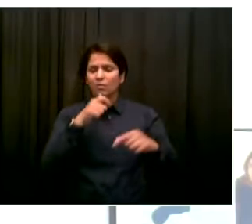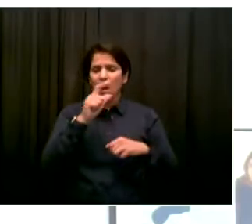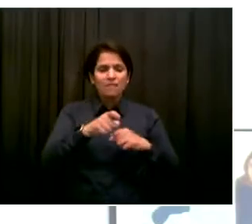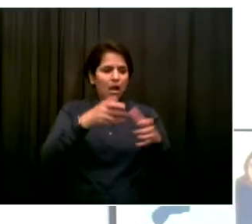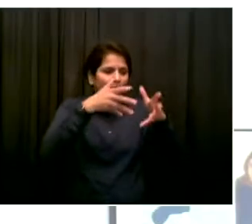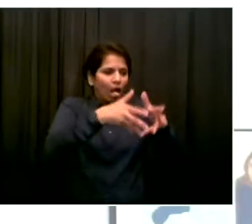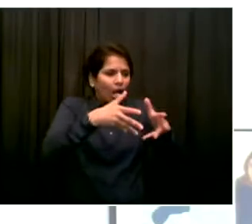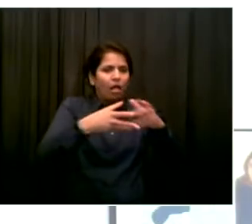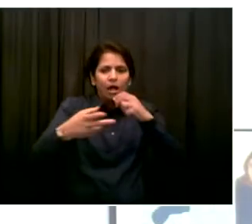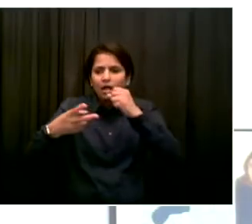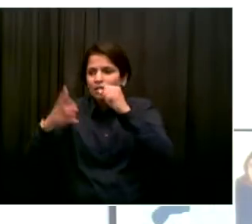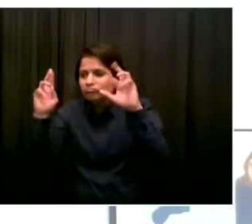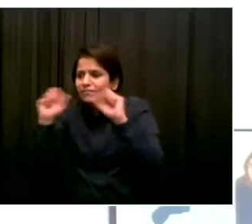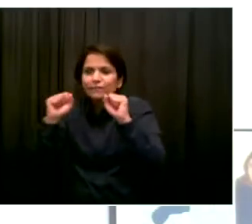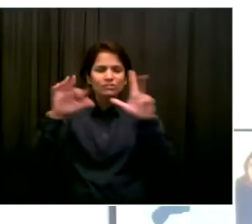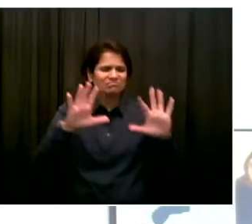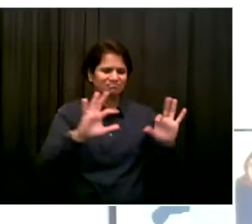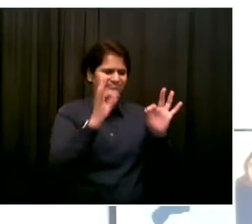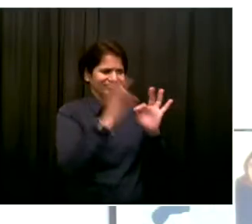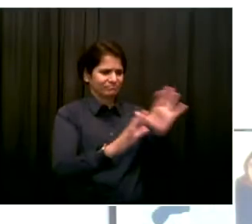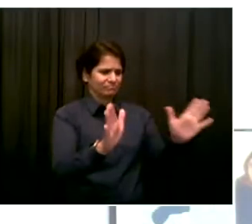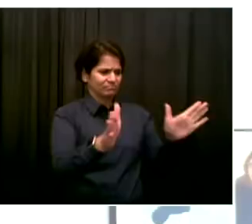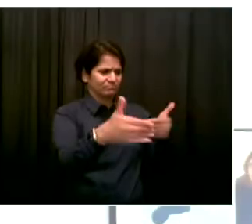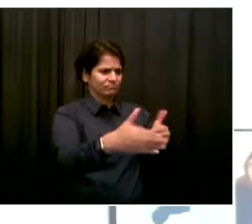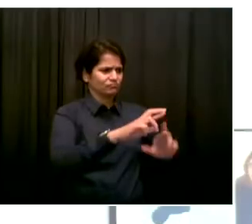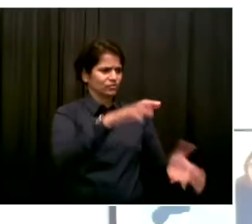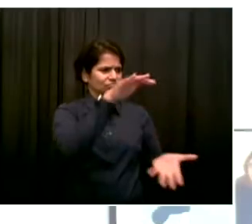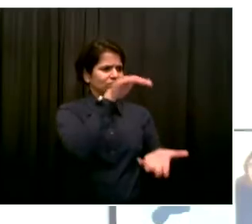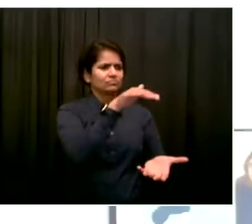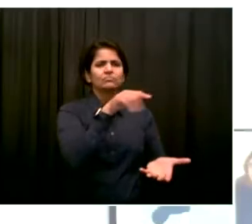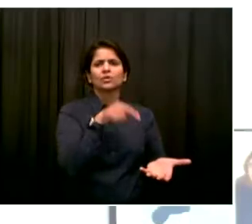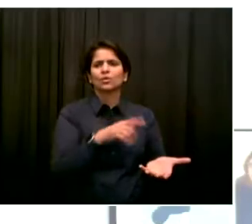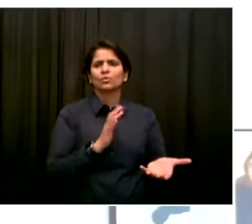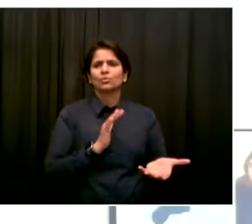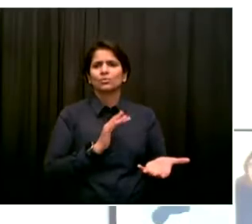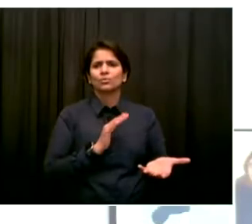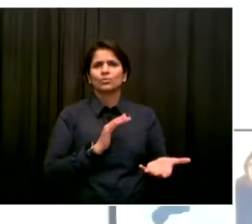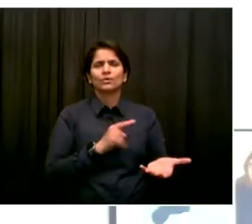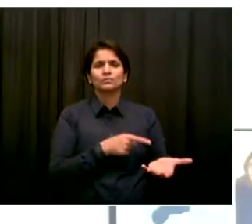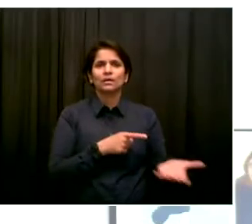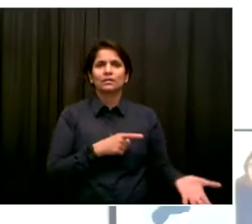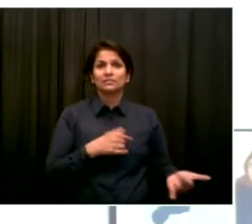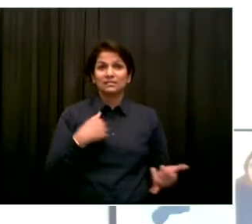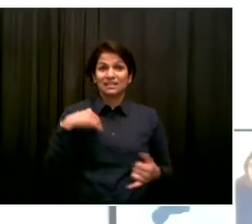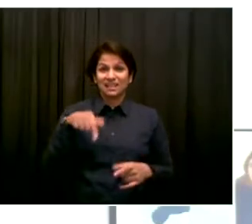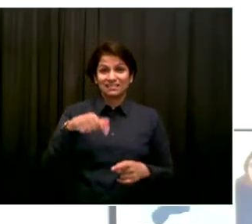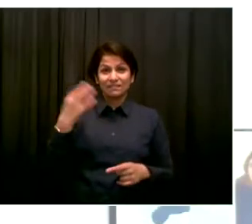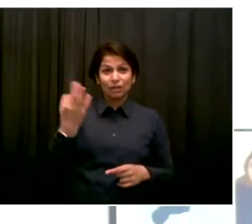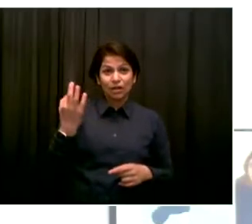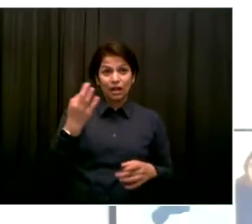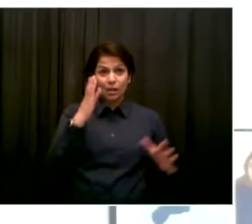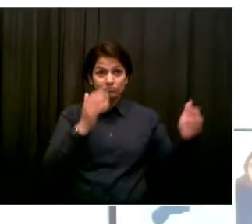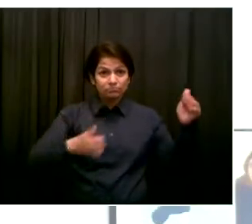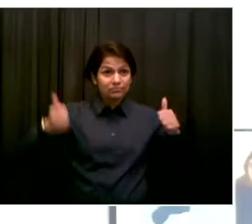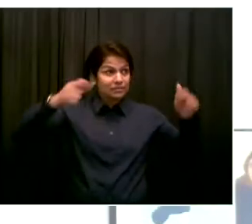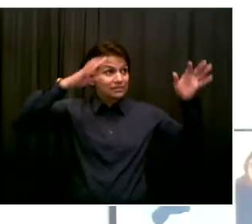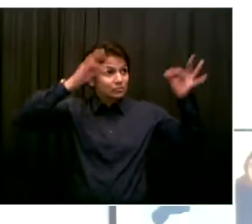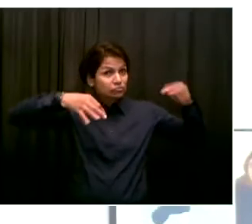ONE DOSE, IT'S EASIER TO STORE IS MORE STABLE AND EASIER TO HANDLE AS WELL